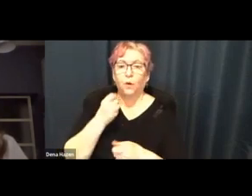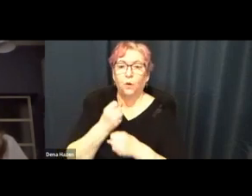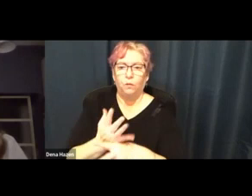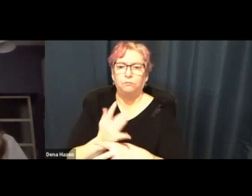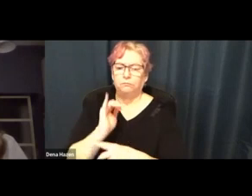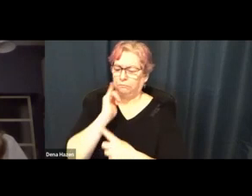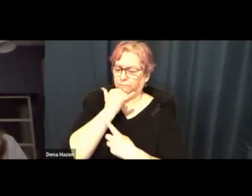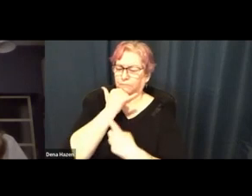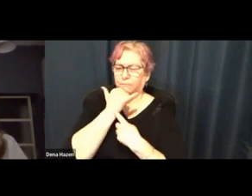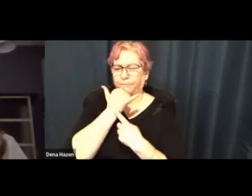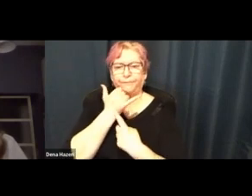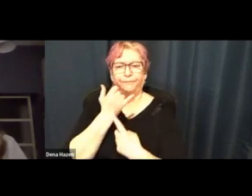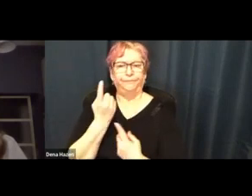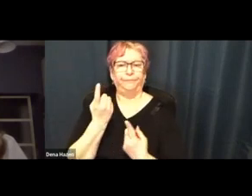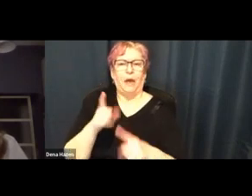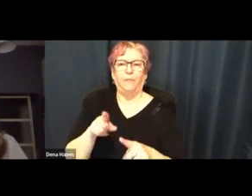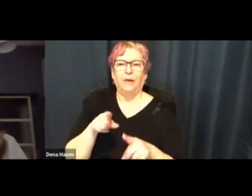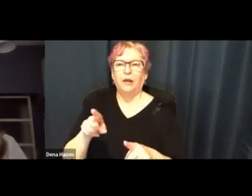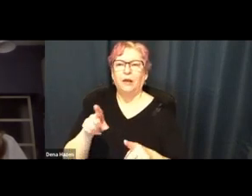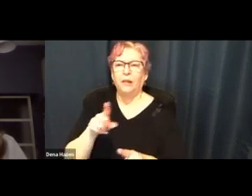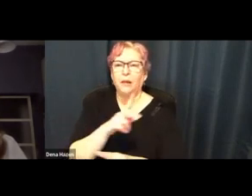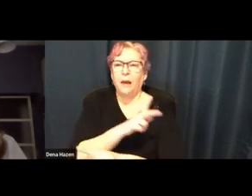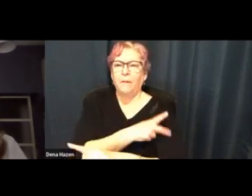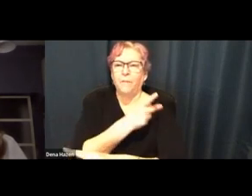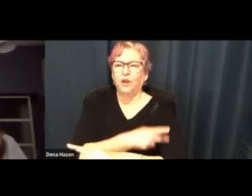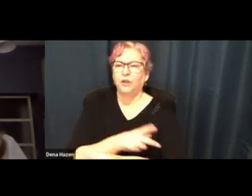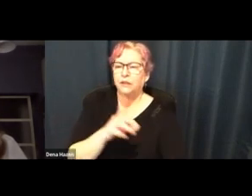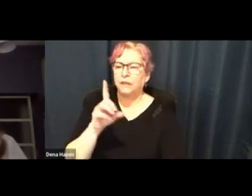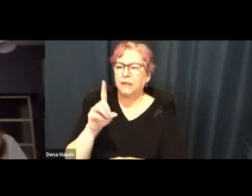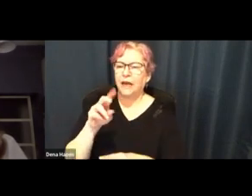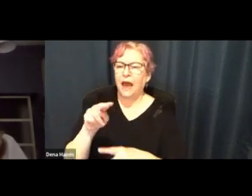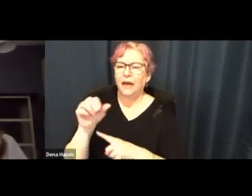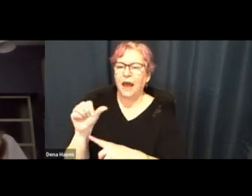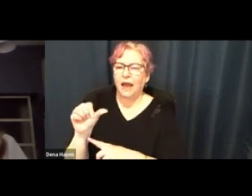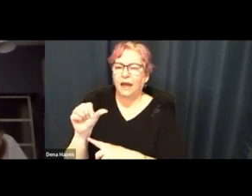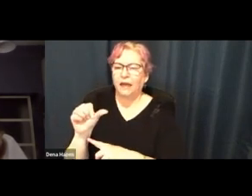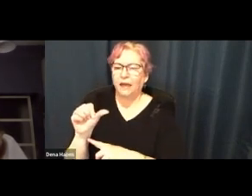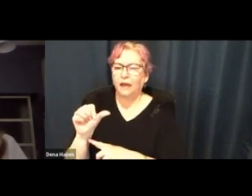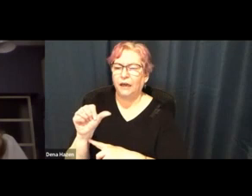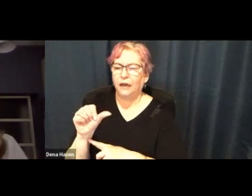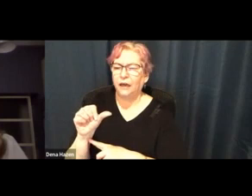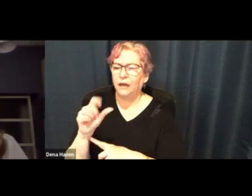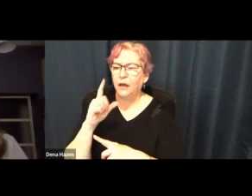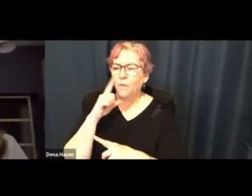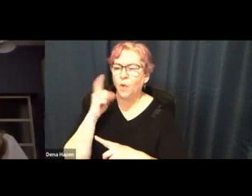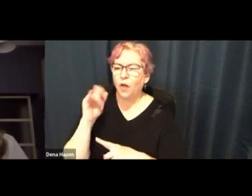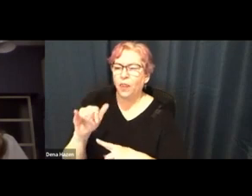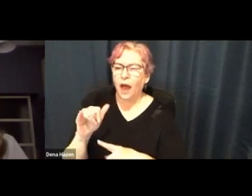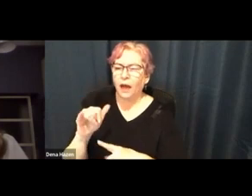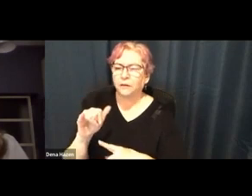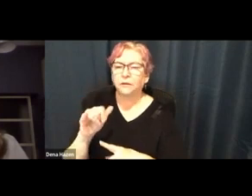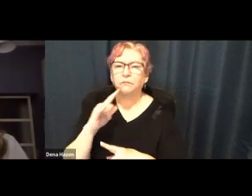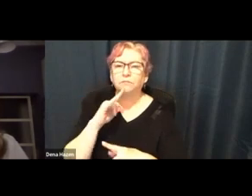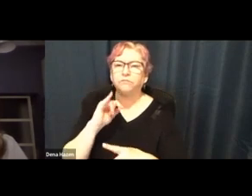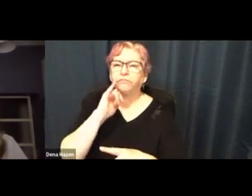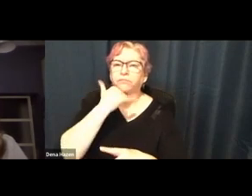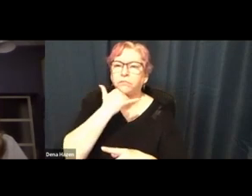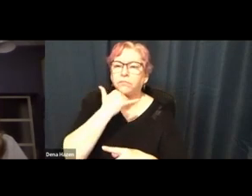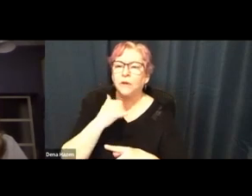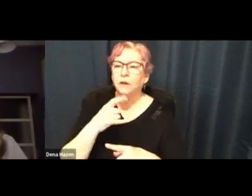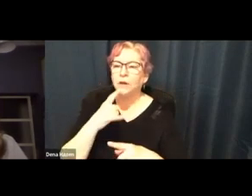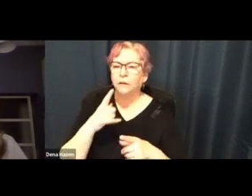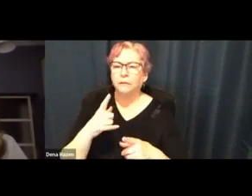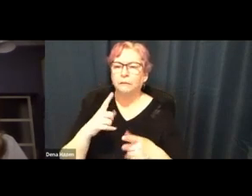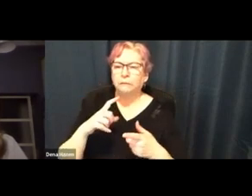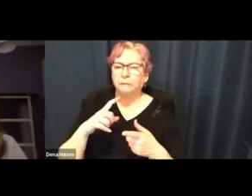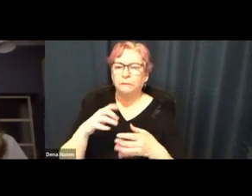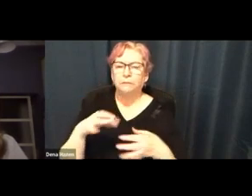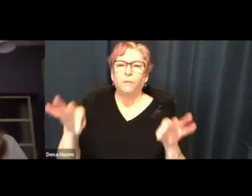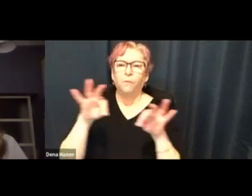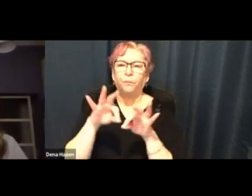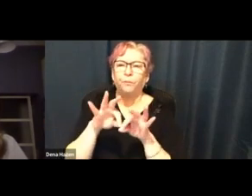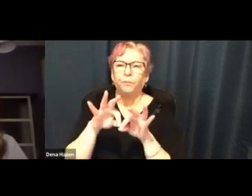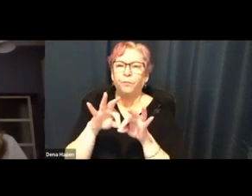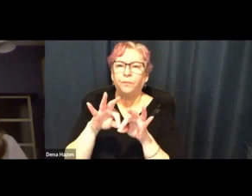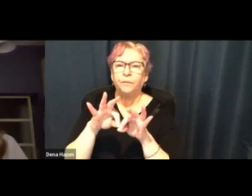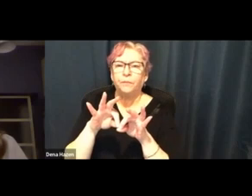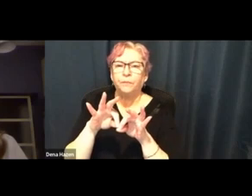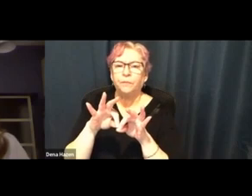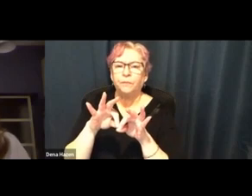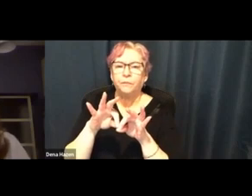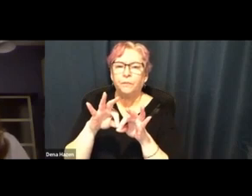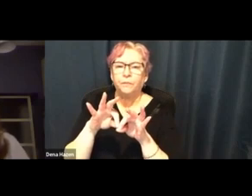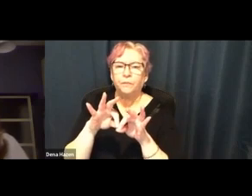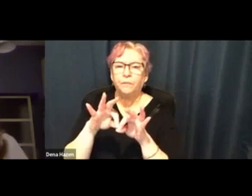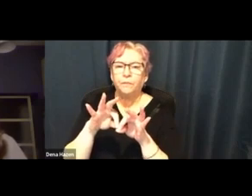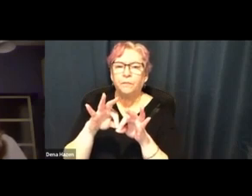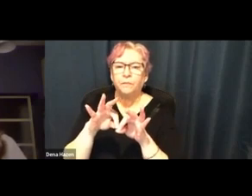a mutation in the patient's DNA. Because of the mutation, an essential protein in the eye cannot function or is missing.